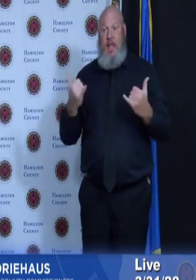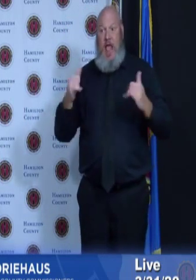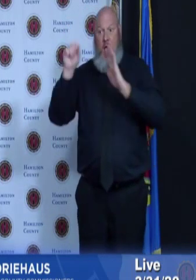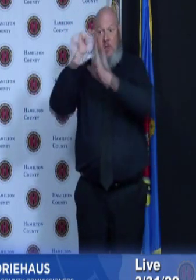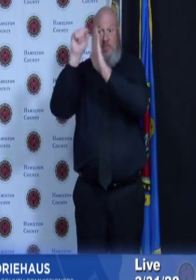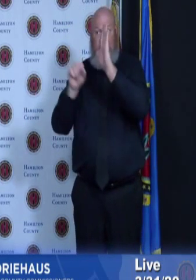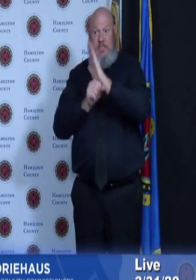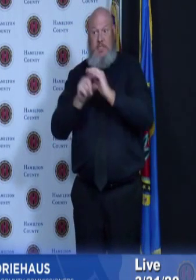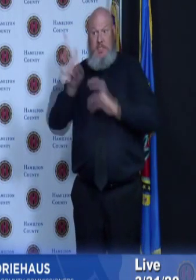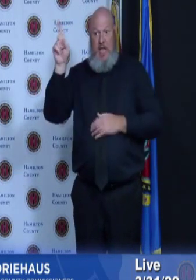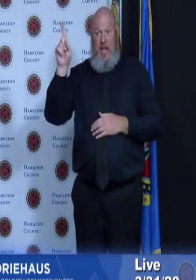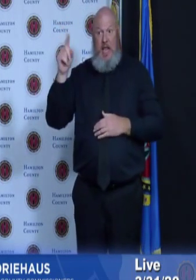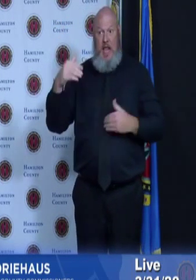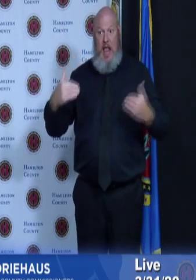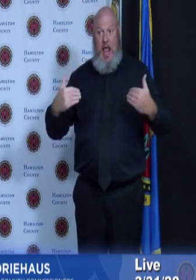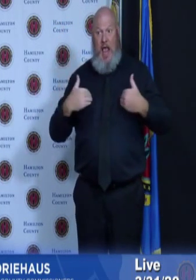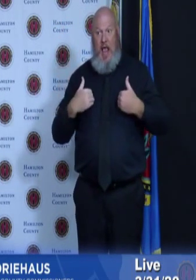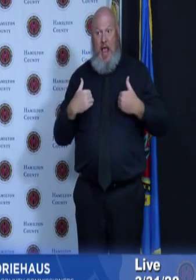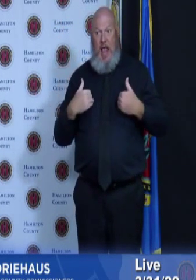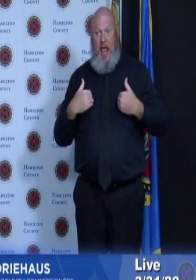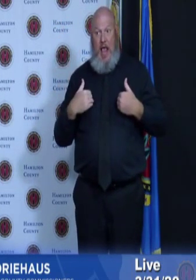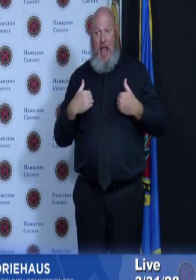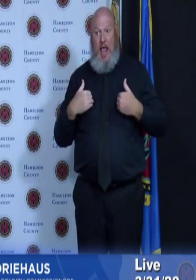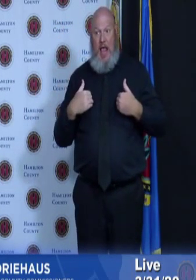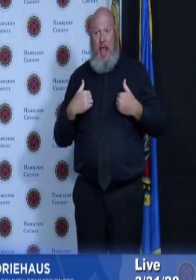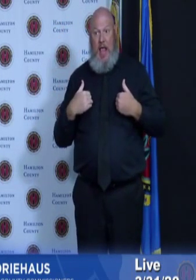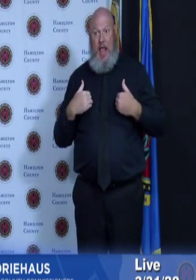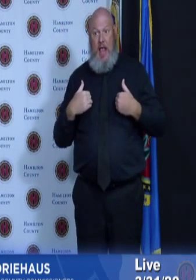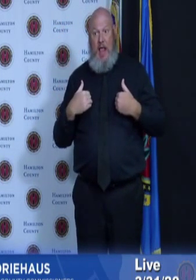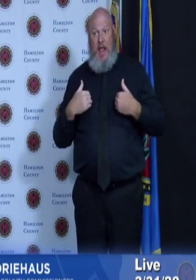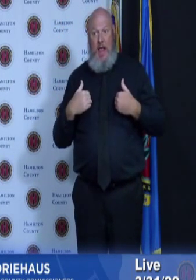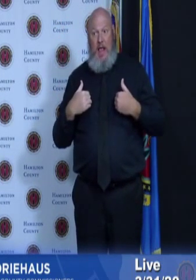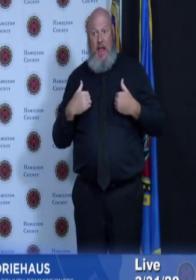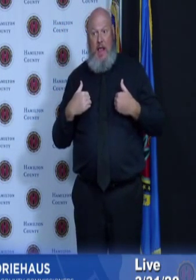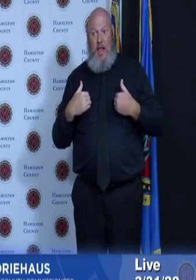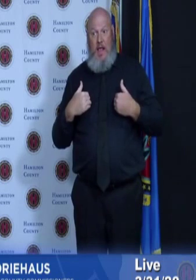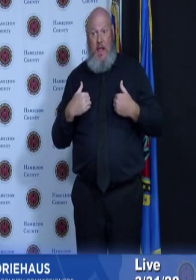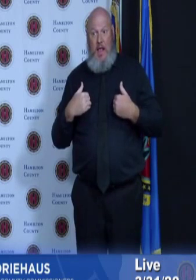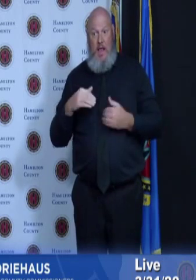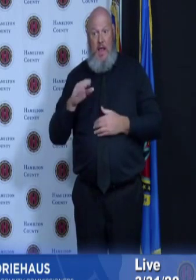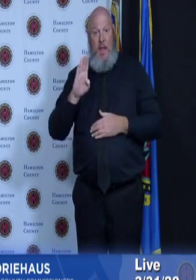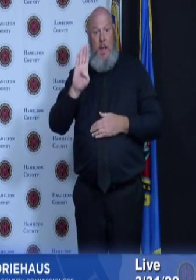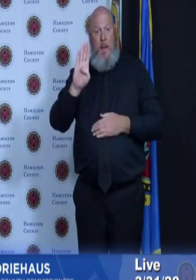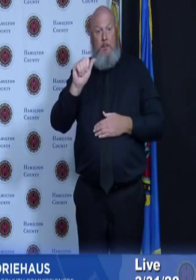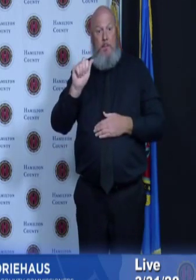also know is that there are companies with 3d printers here in Hamilton County